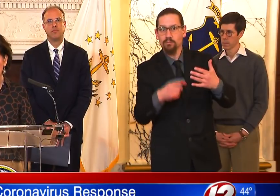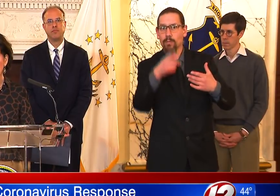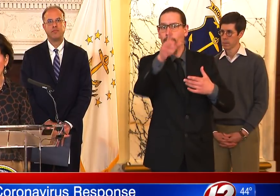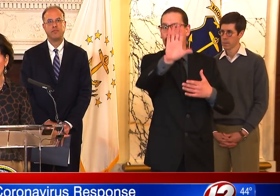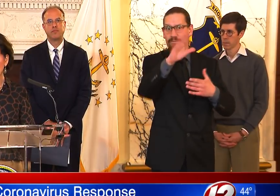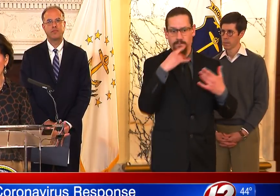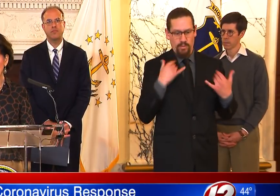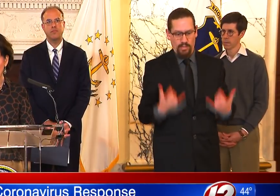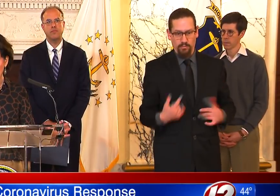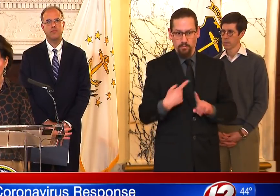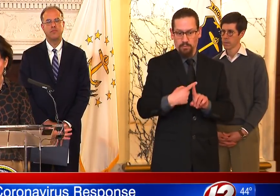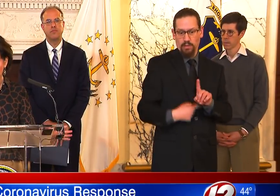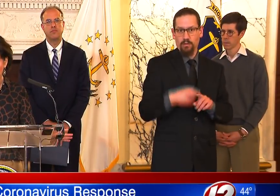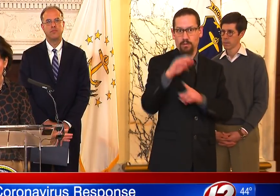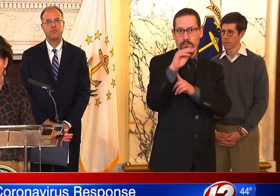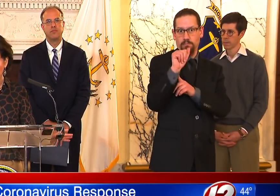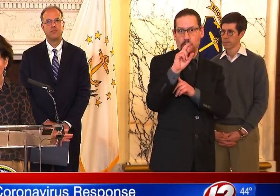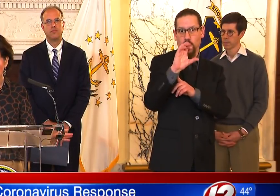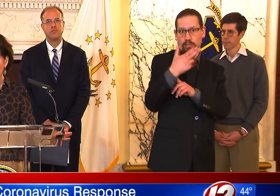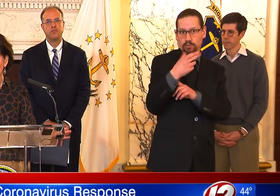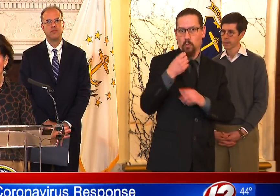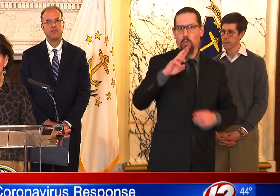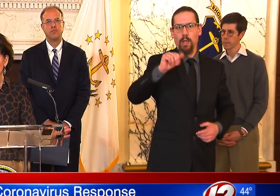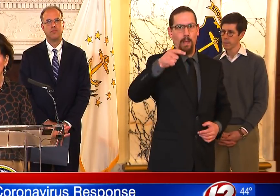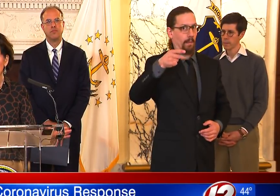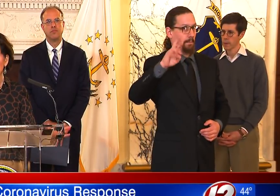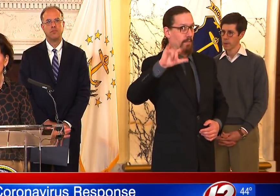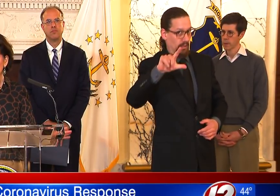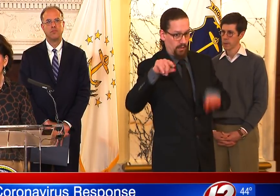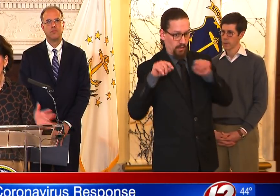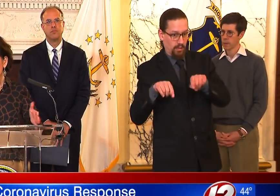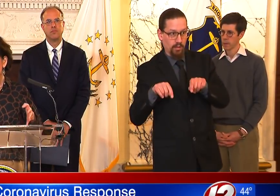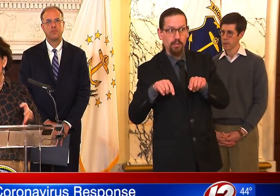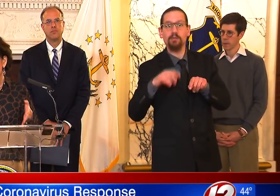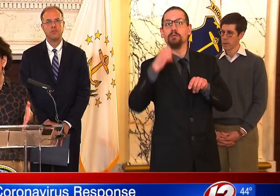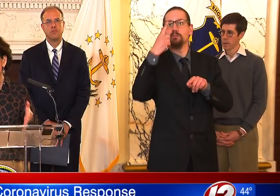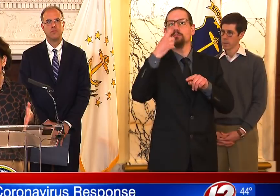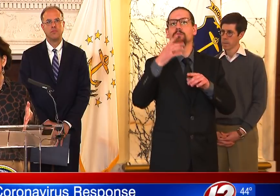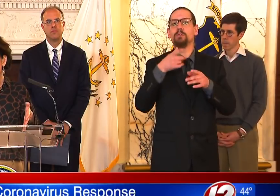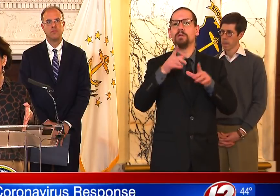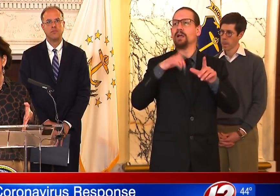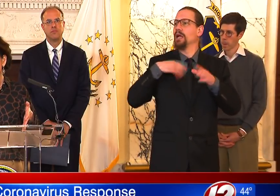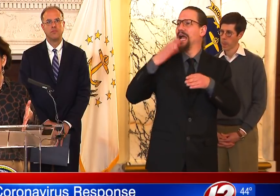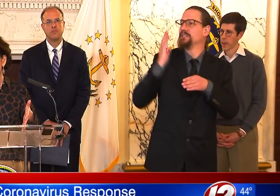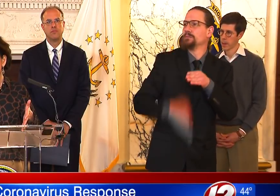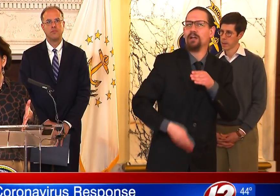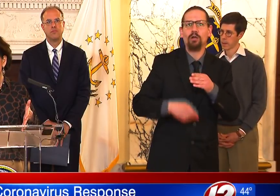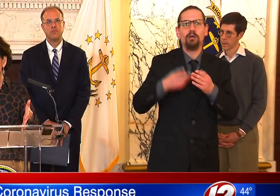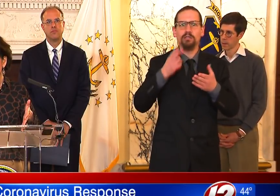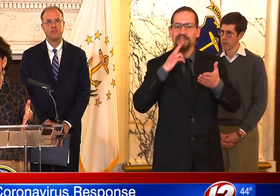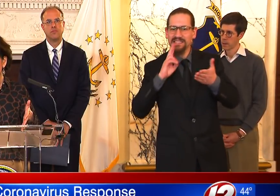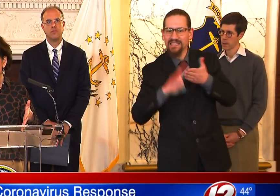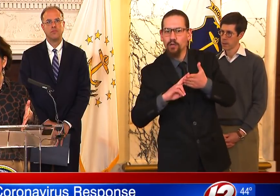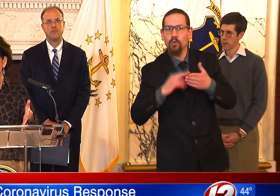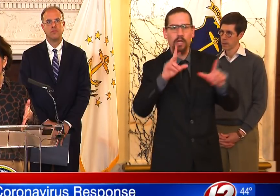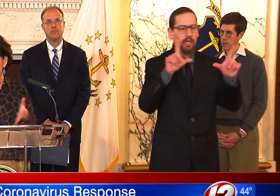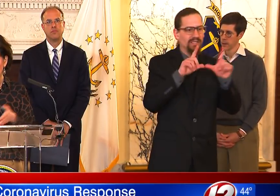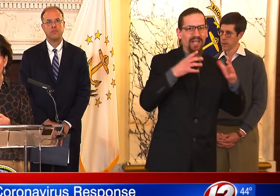EXPIRATIONS THAT OCCUR IN THE MONTHS OF MARCH OR APRIL. THAT GOES BEYOND THE 30 DAY EXTENSION I ANNOUNCED A WEEK